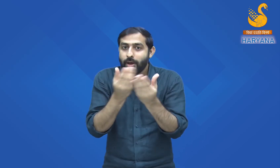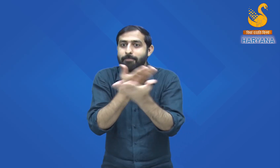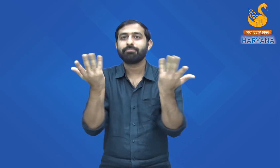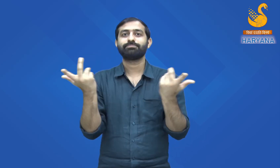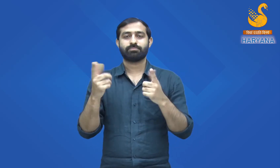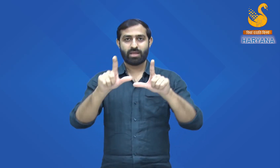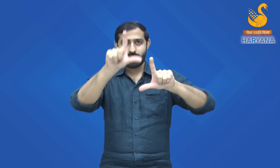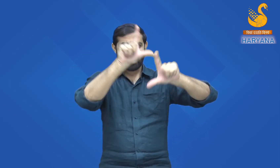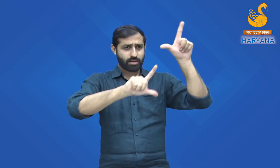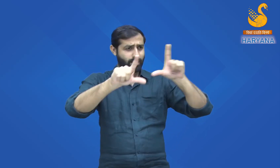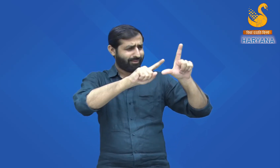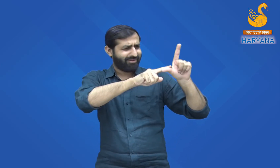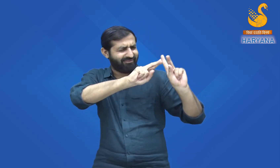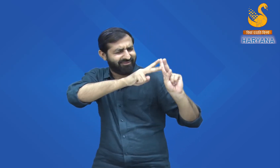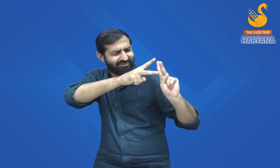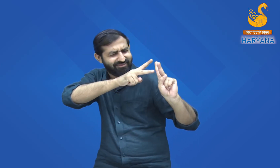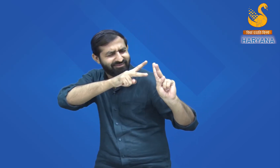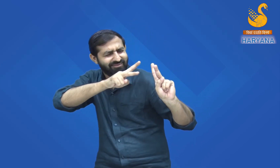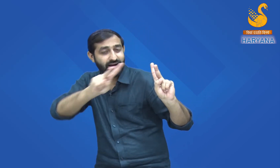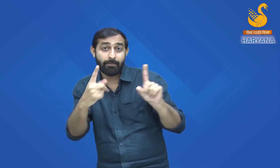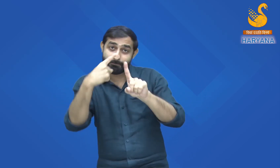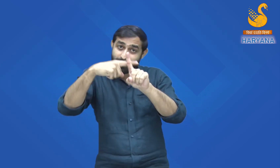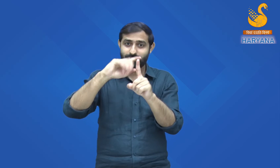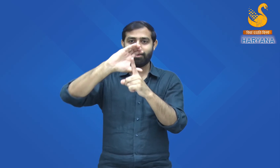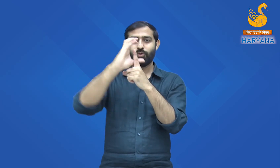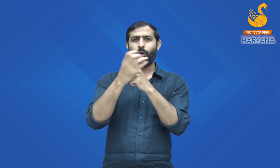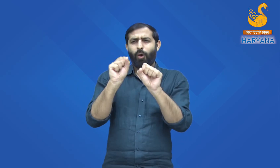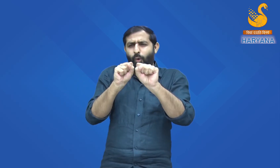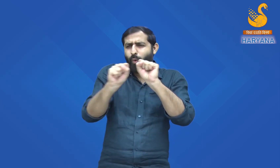If you look at language, there are different languages and different cultures.